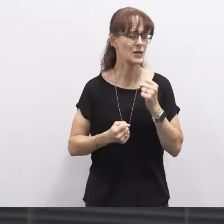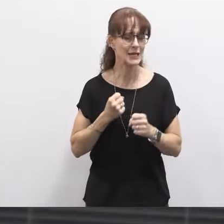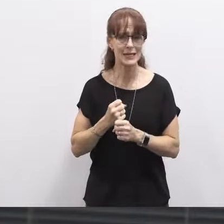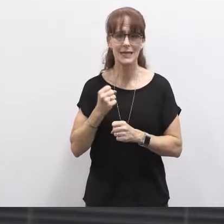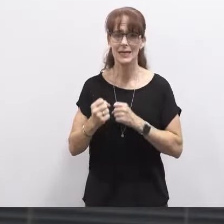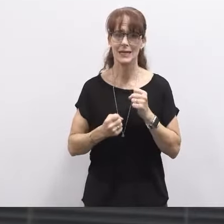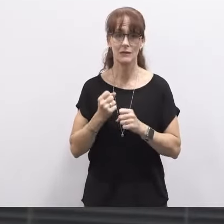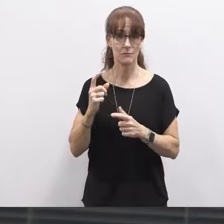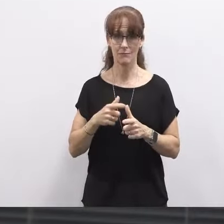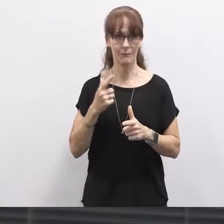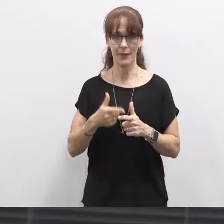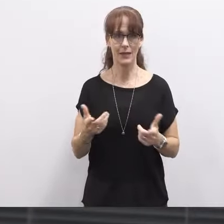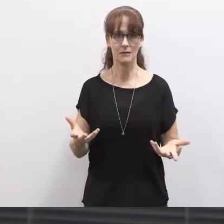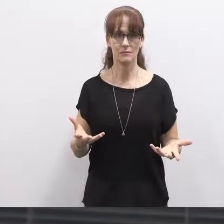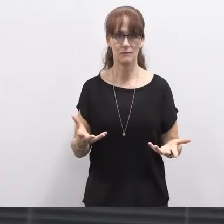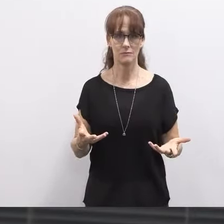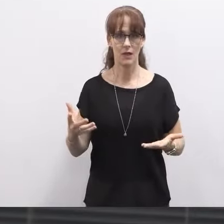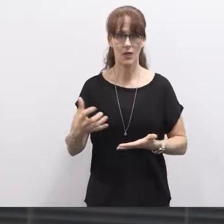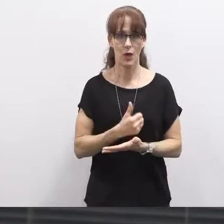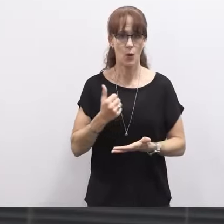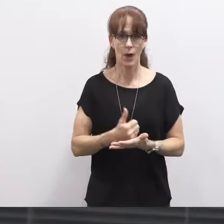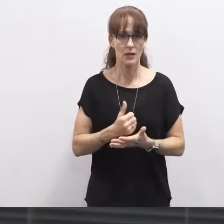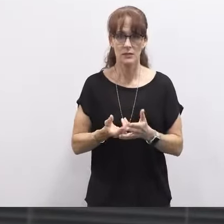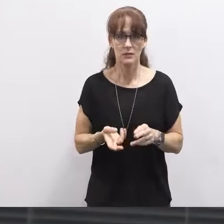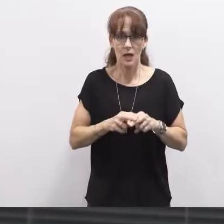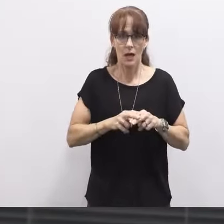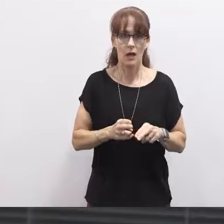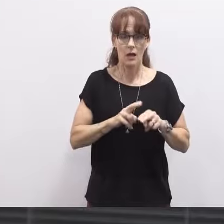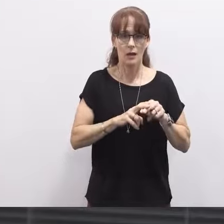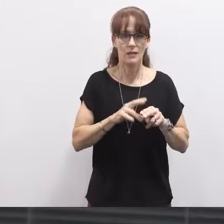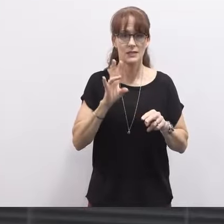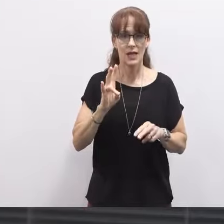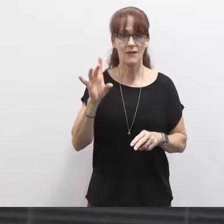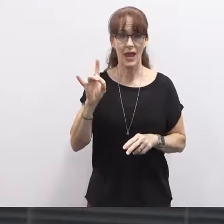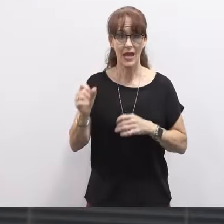but then the wages didn't go up for seven, eight years,